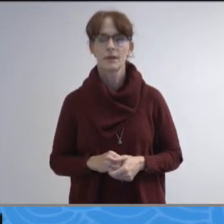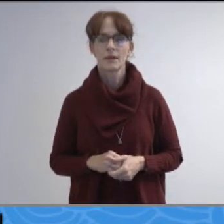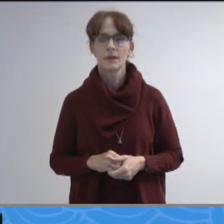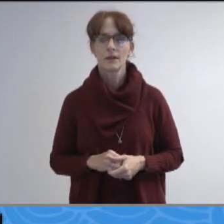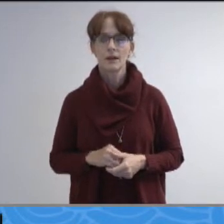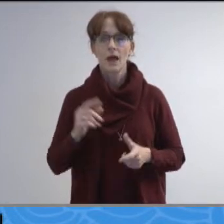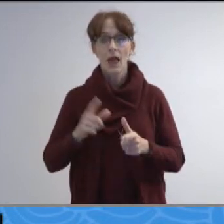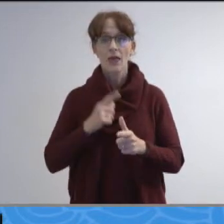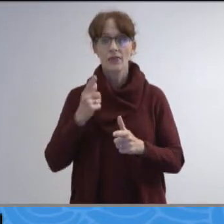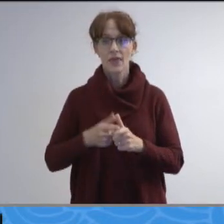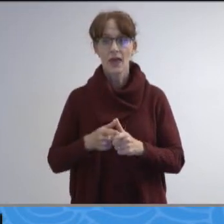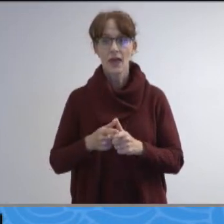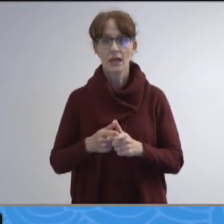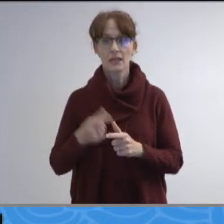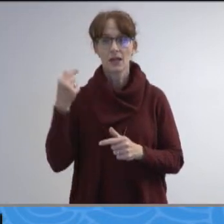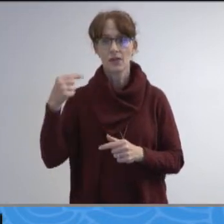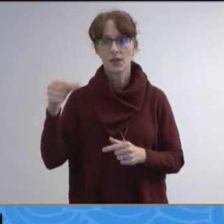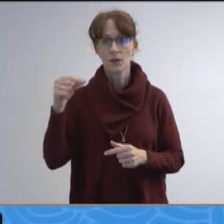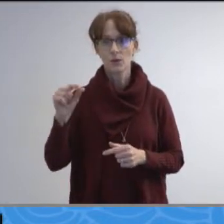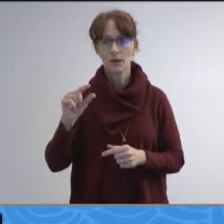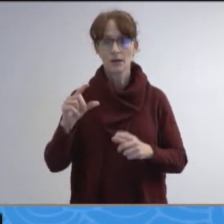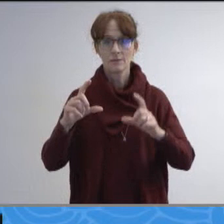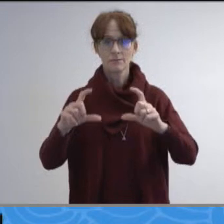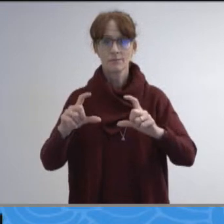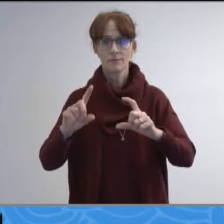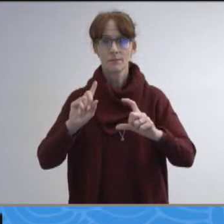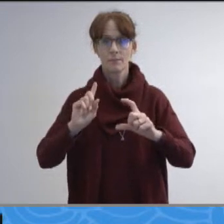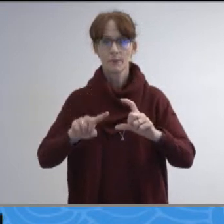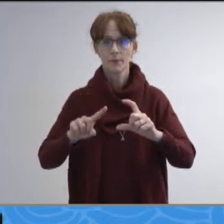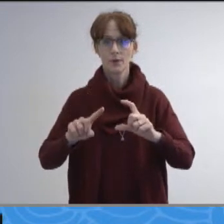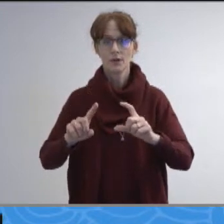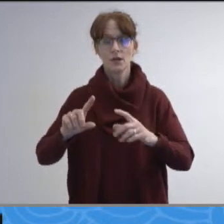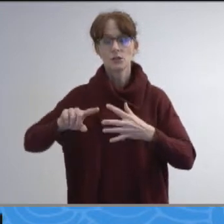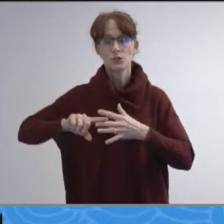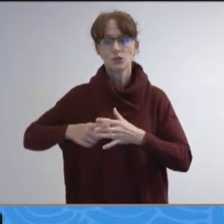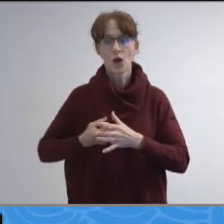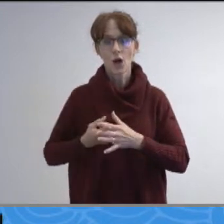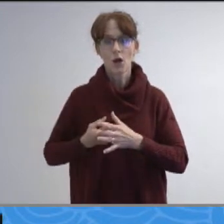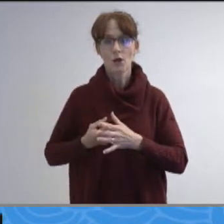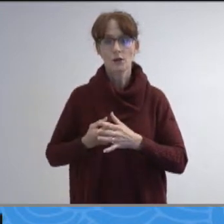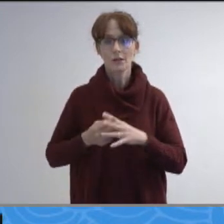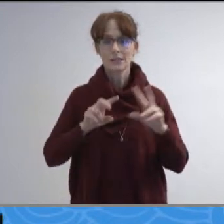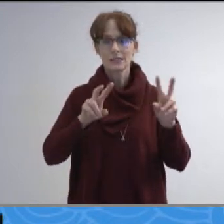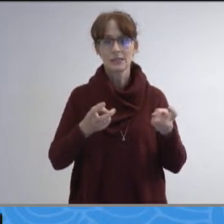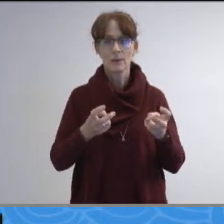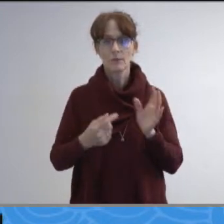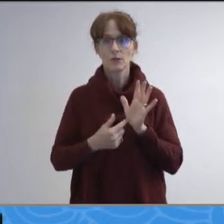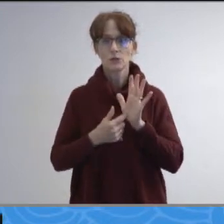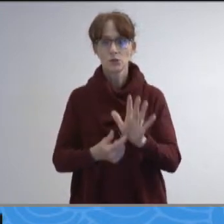Then they will click the green button to start the Diagnostic in the subject that is showing on the screen.